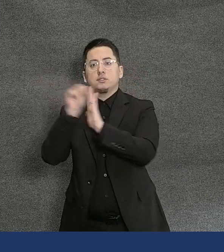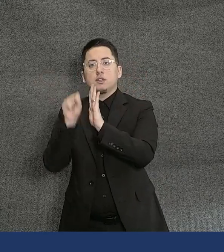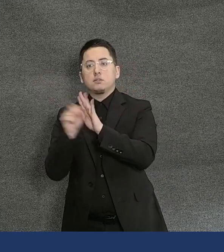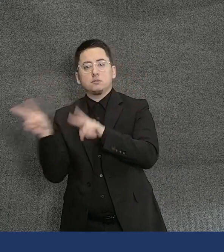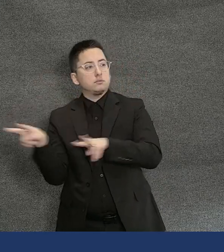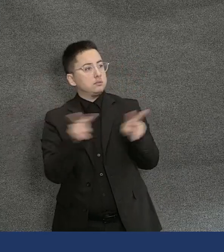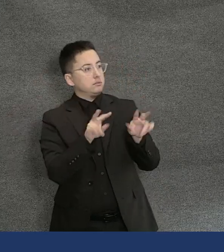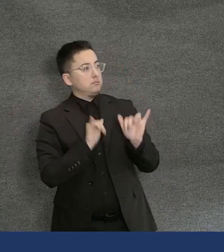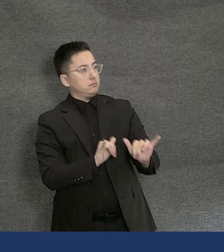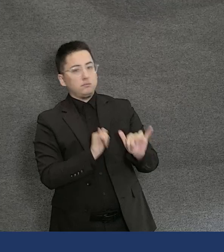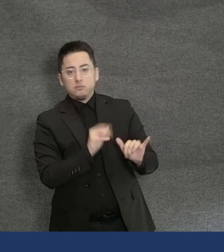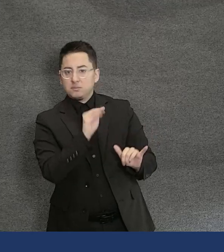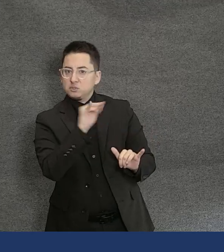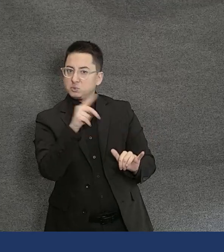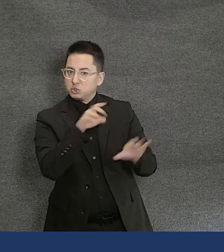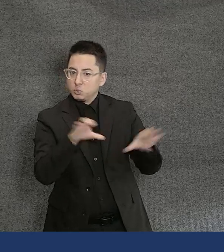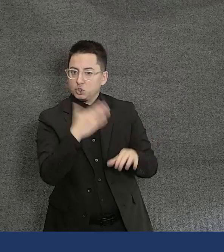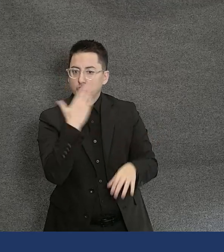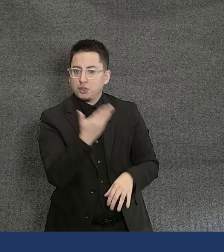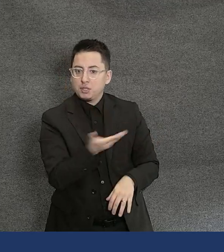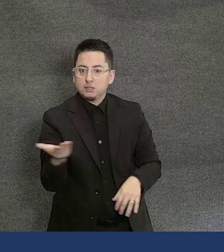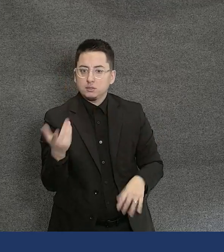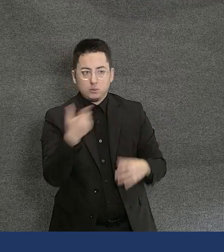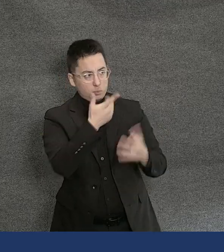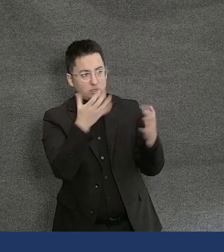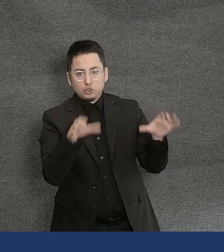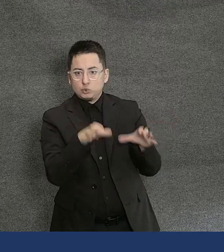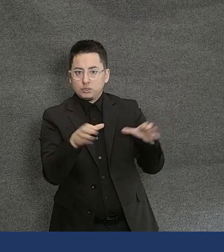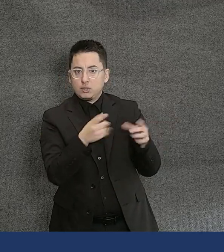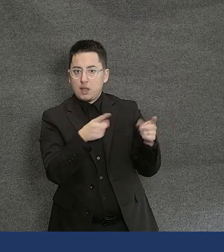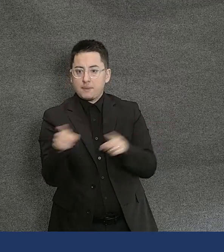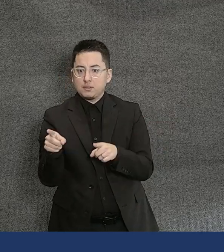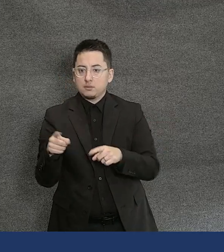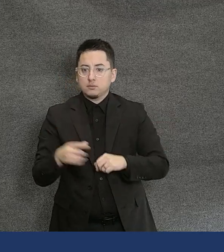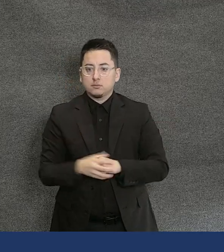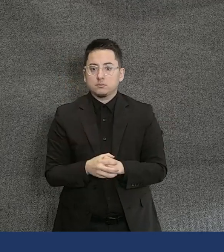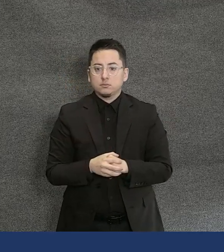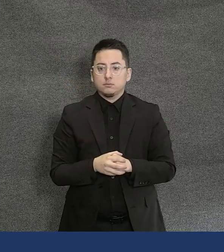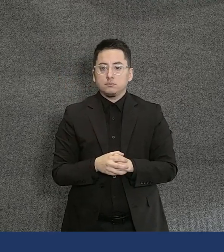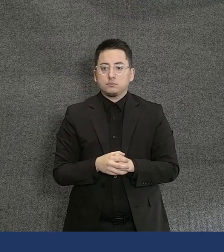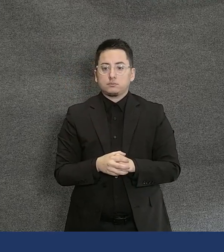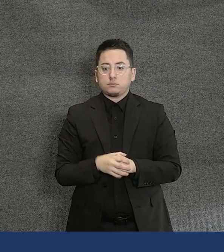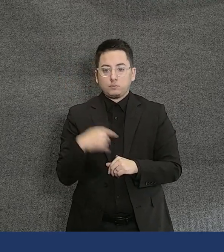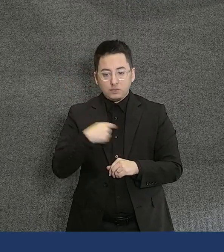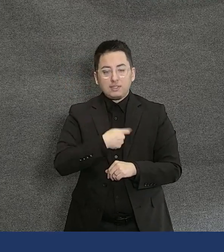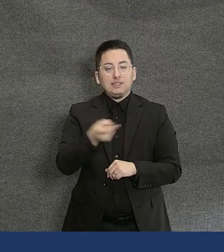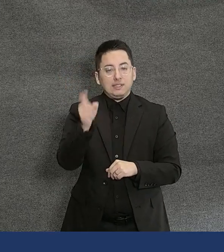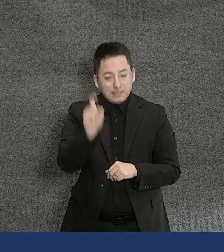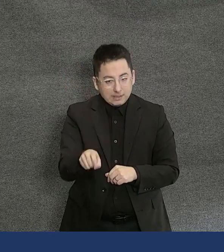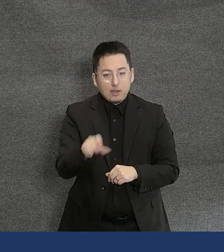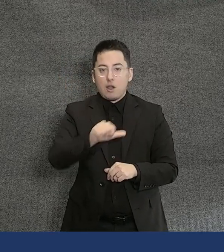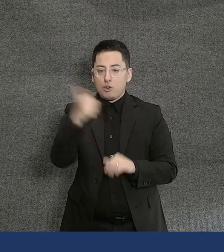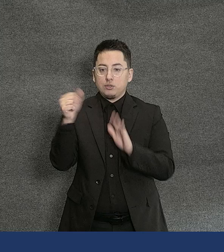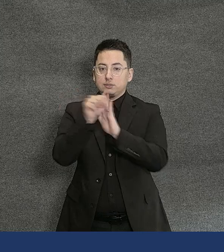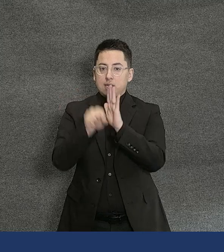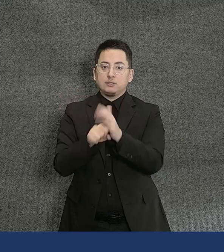and I are doing at the state level because we need this to be happening across all 50 states.